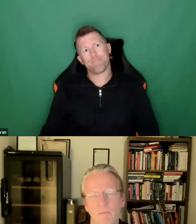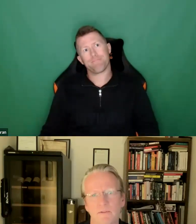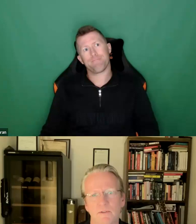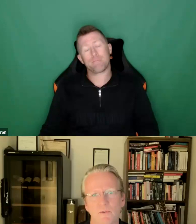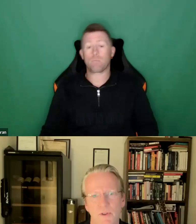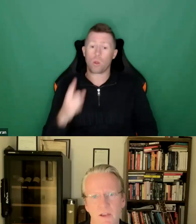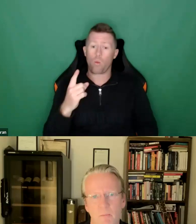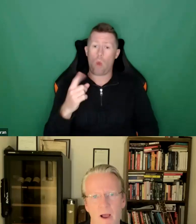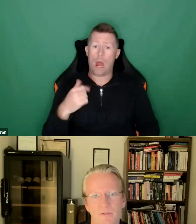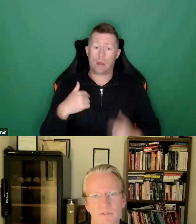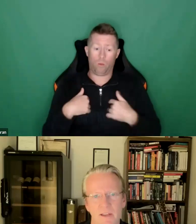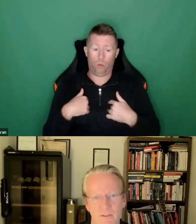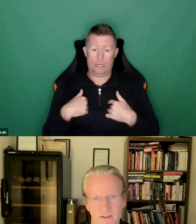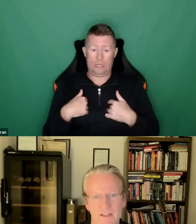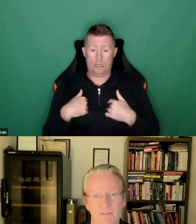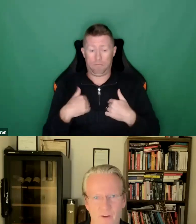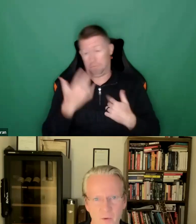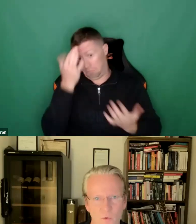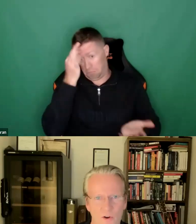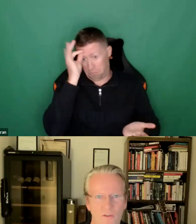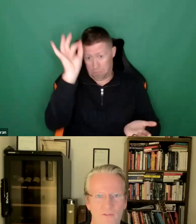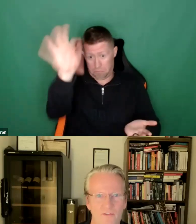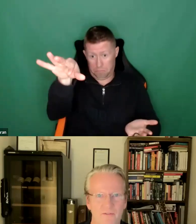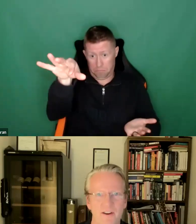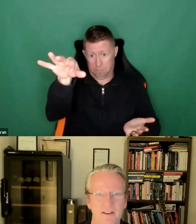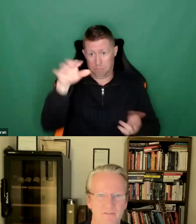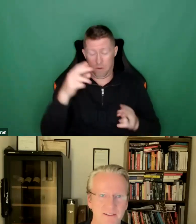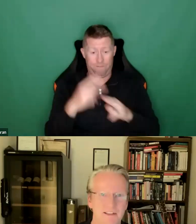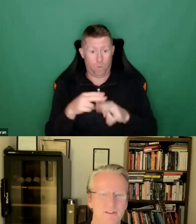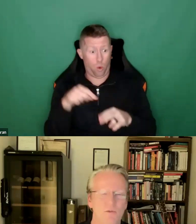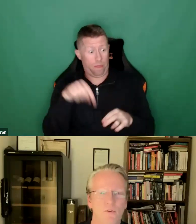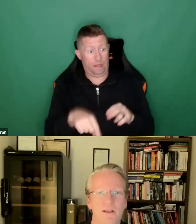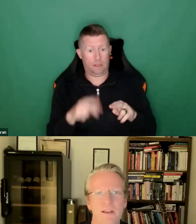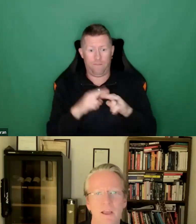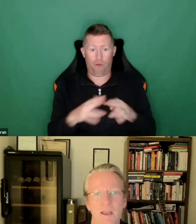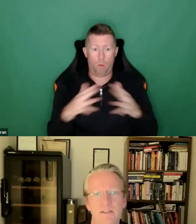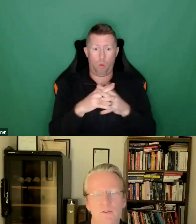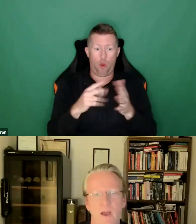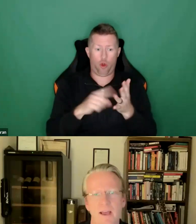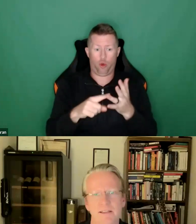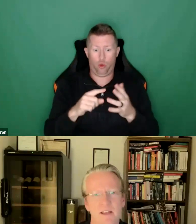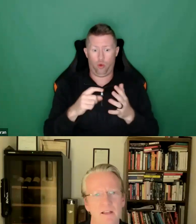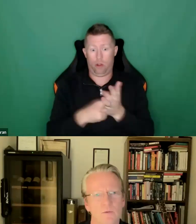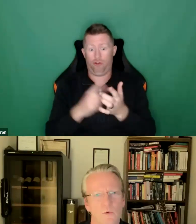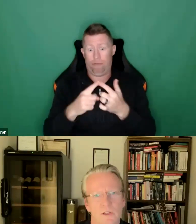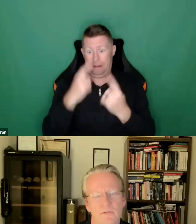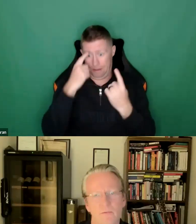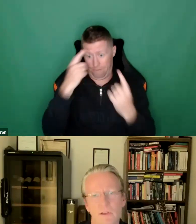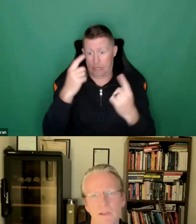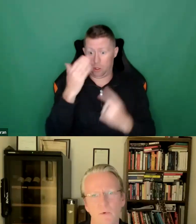And that is a big bold idea which is true. I think one thing that we offer people to think